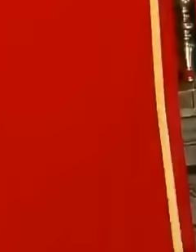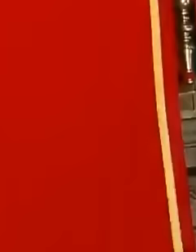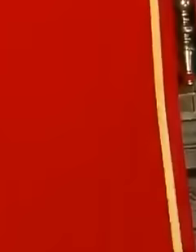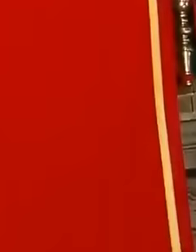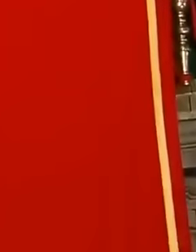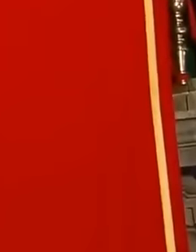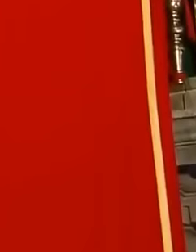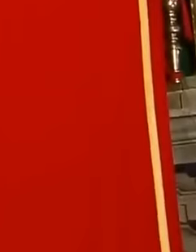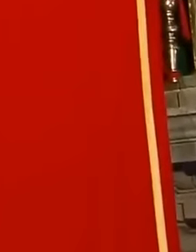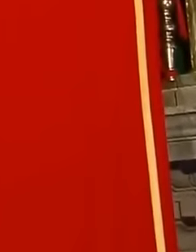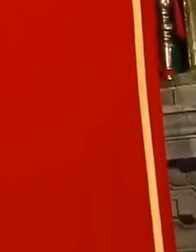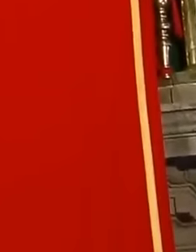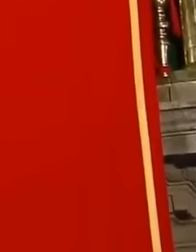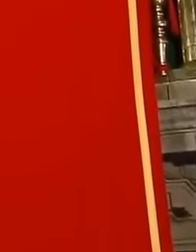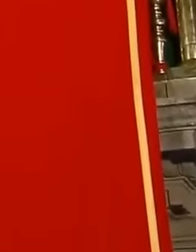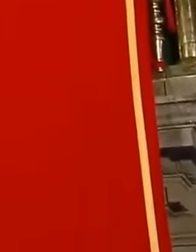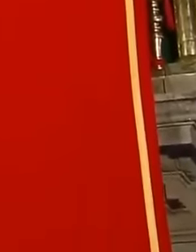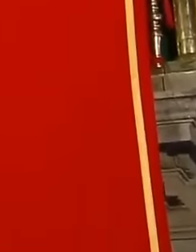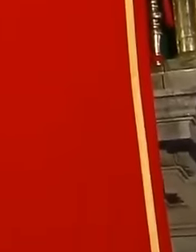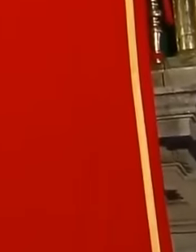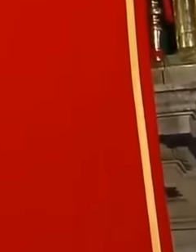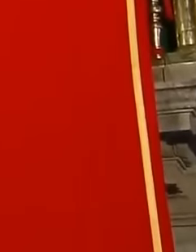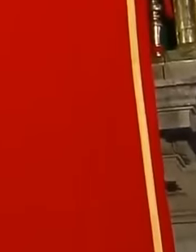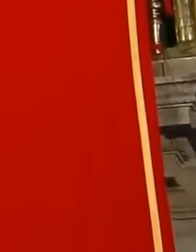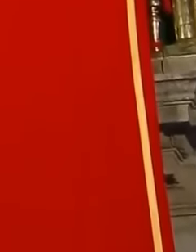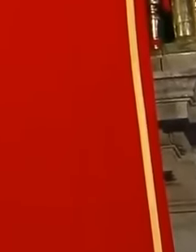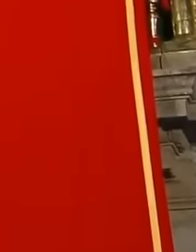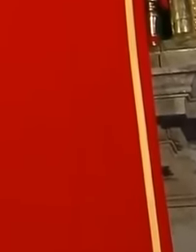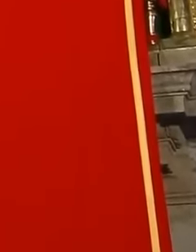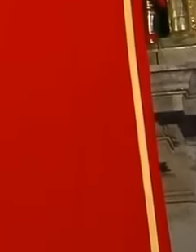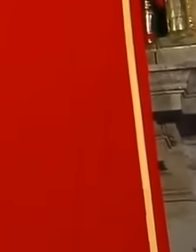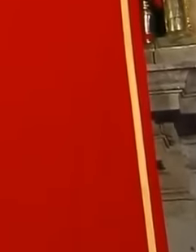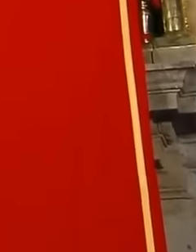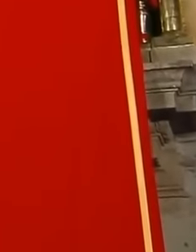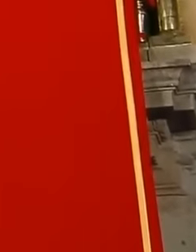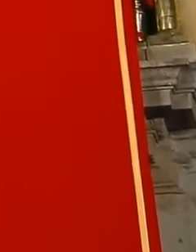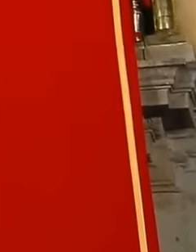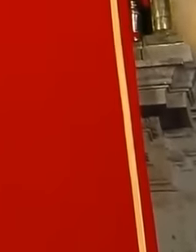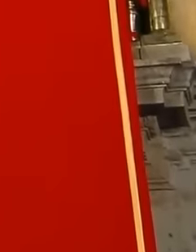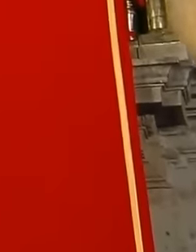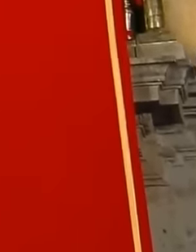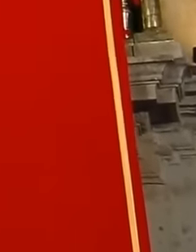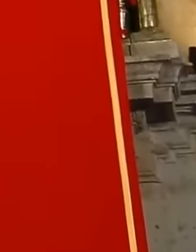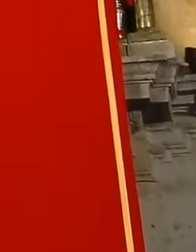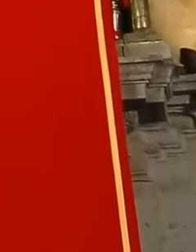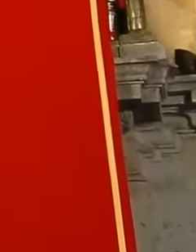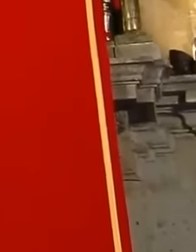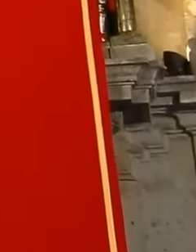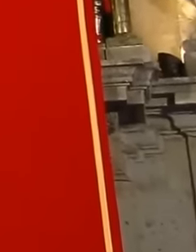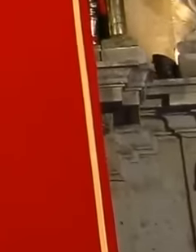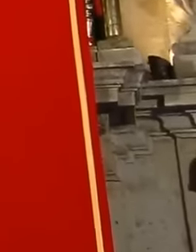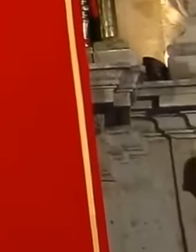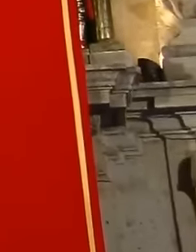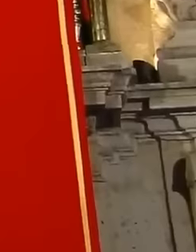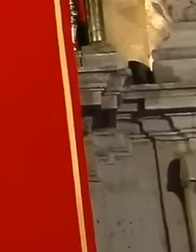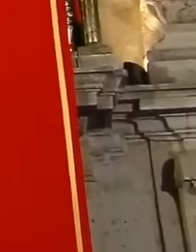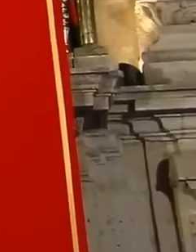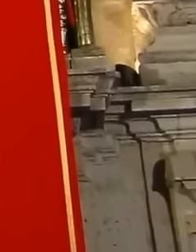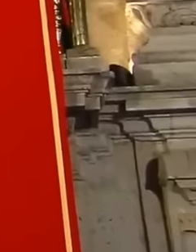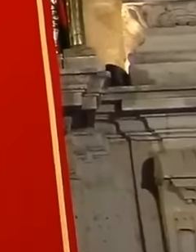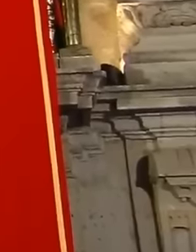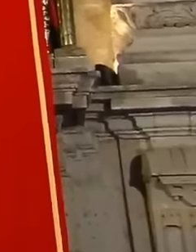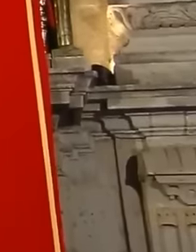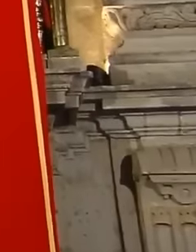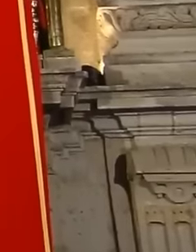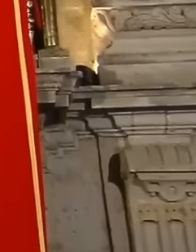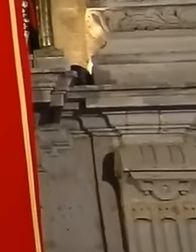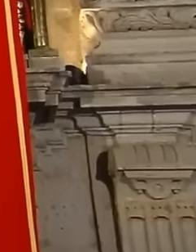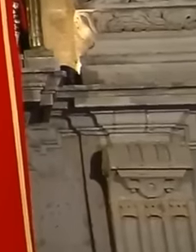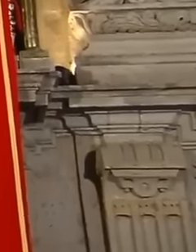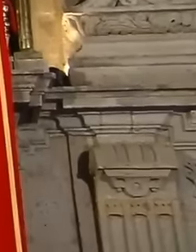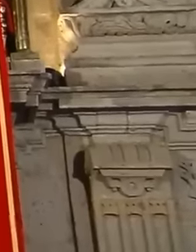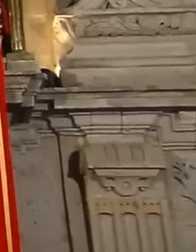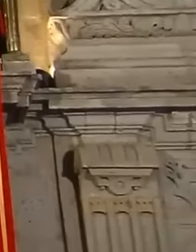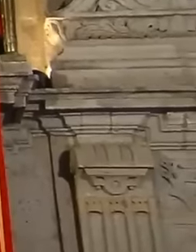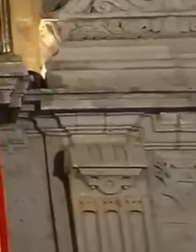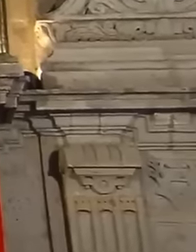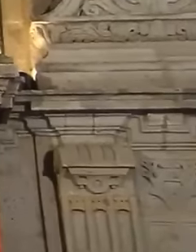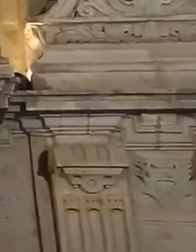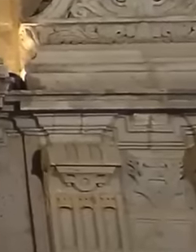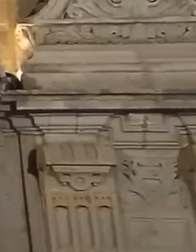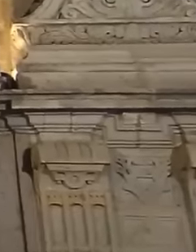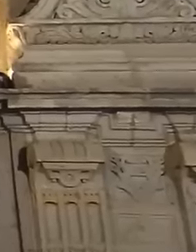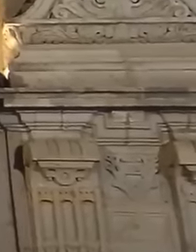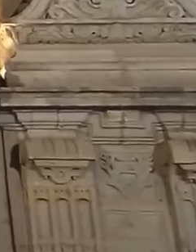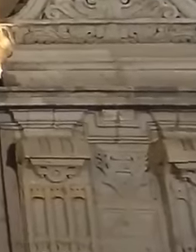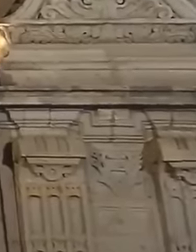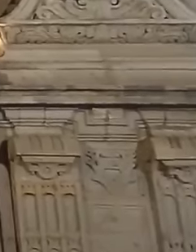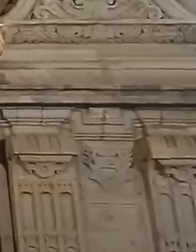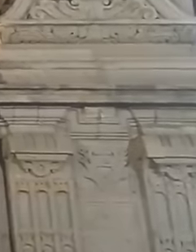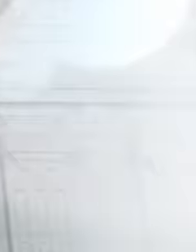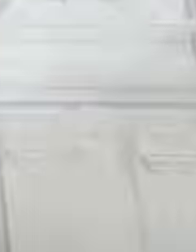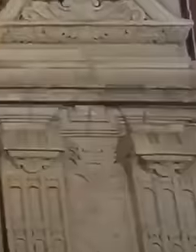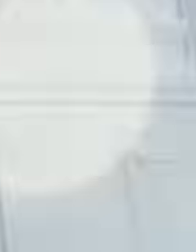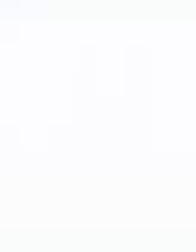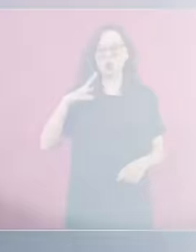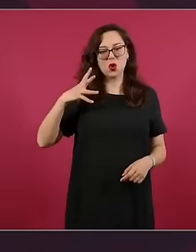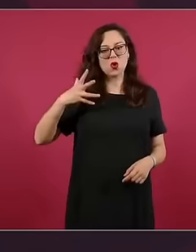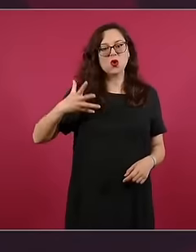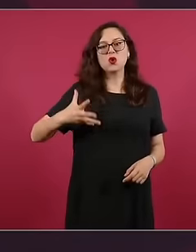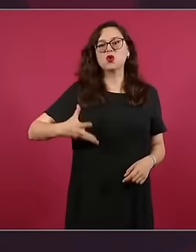when eh I ring the bells because I feel very Mexican, very proud to